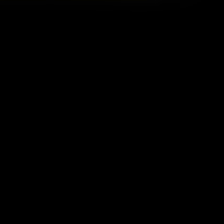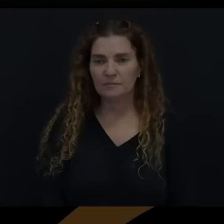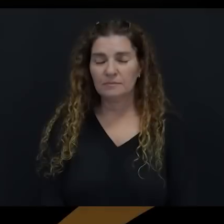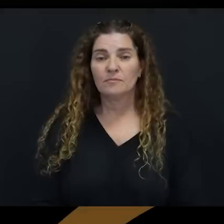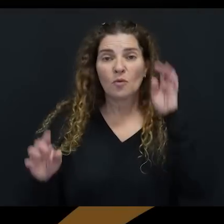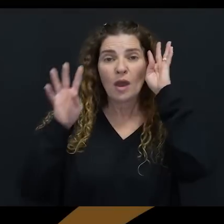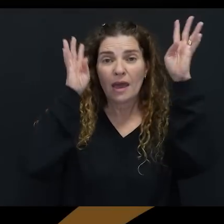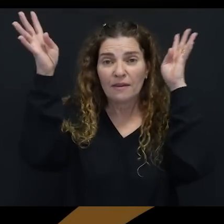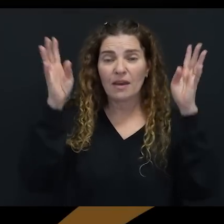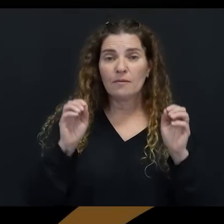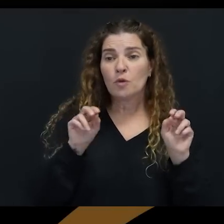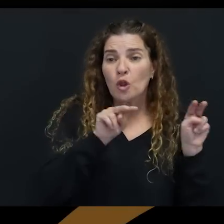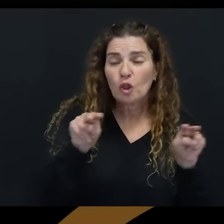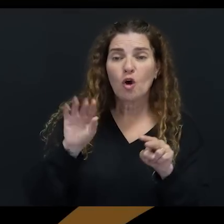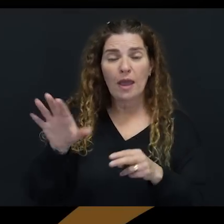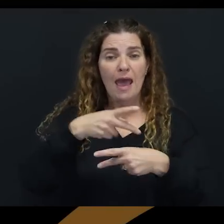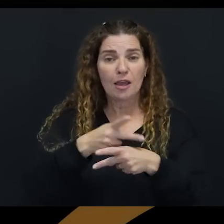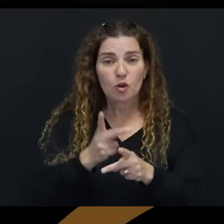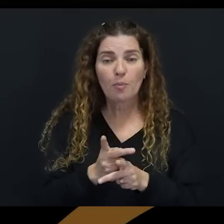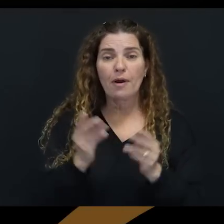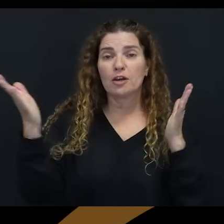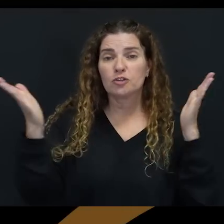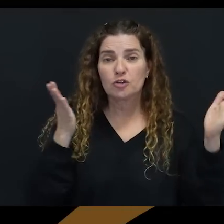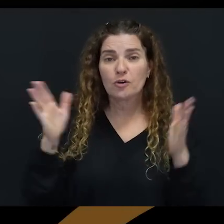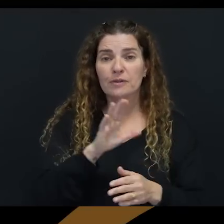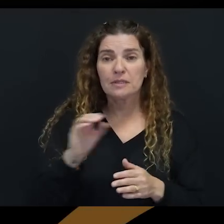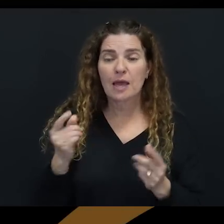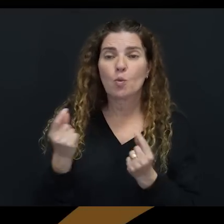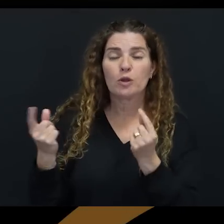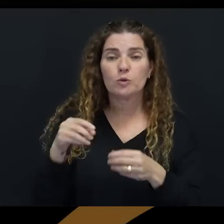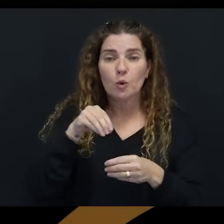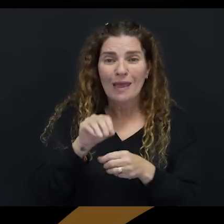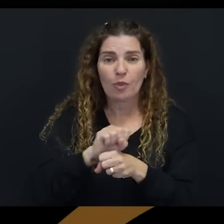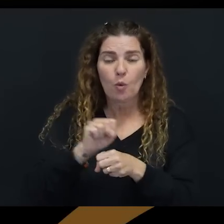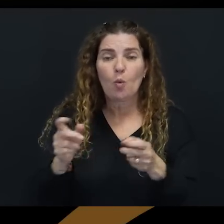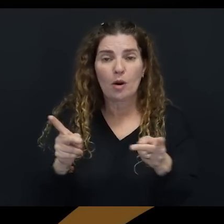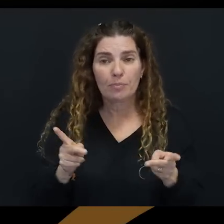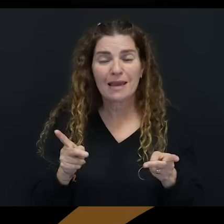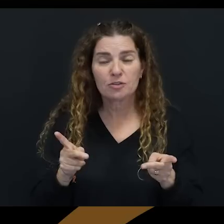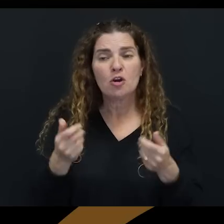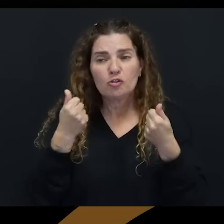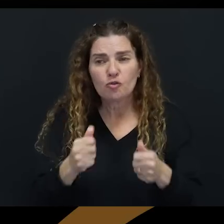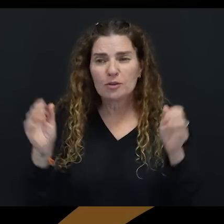Innovate. Look at your products, services, and workplace practices through an accessibility lens.